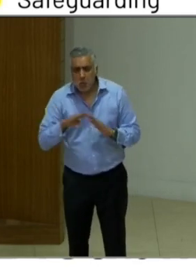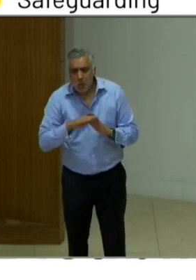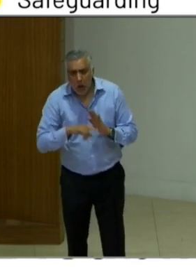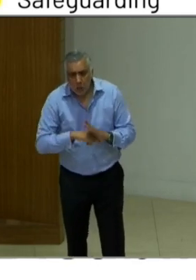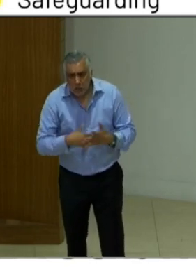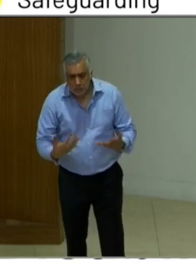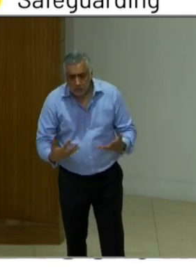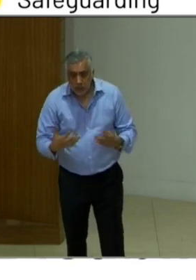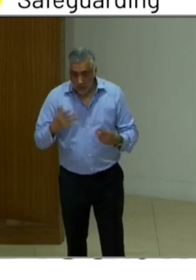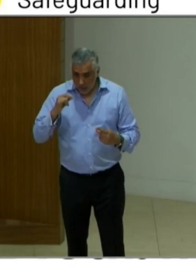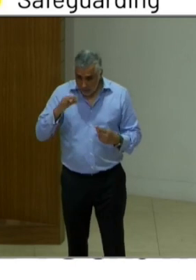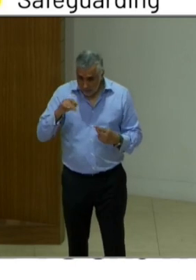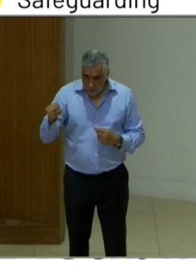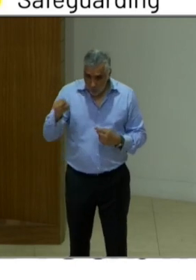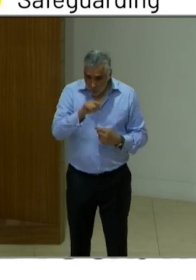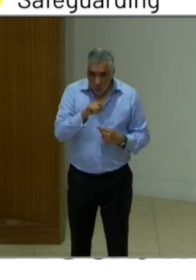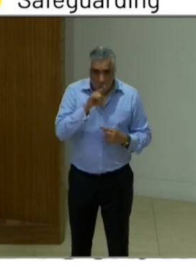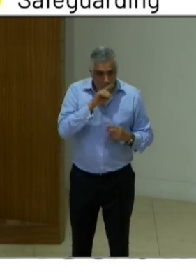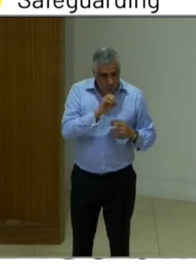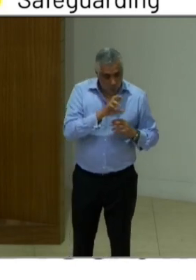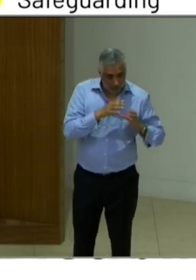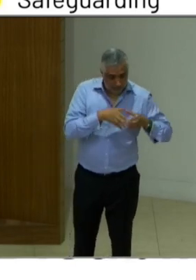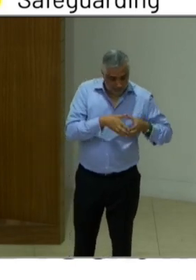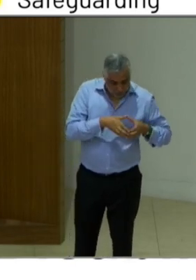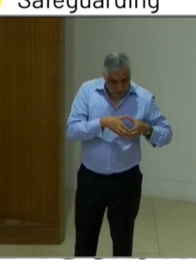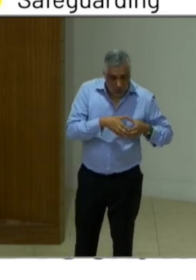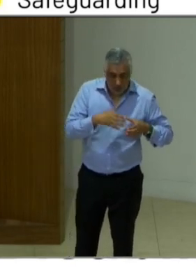if you are an organisation's member,